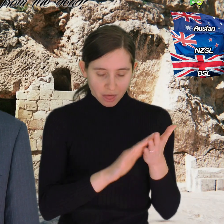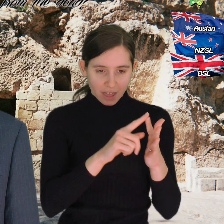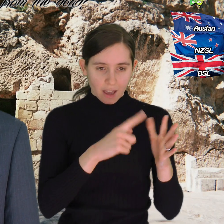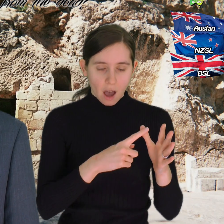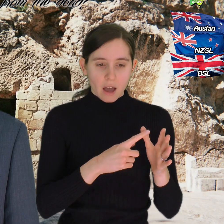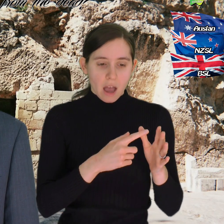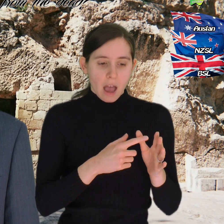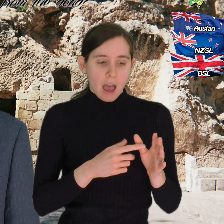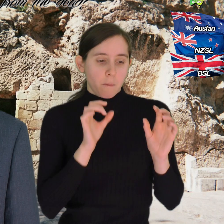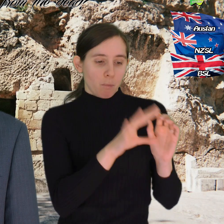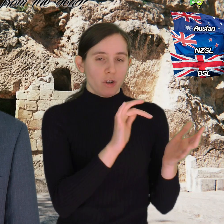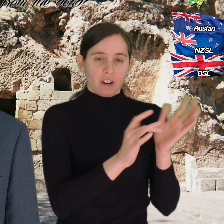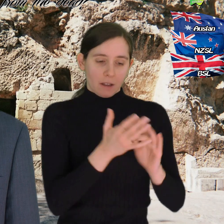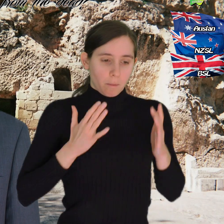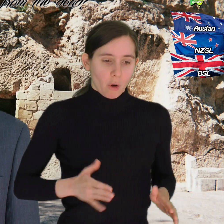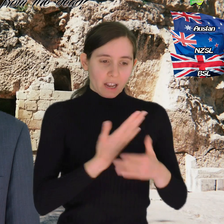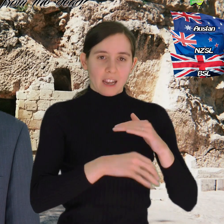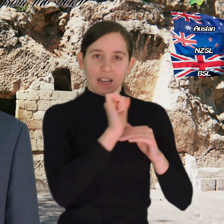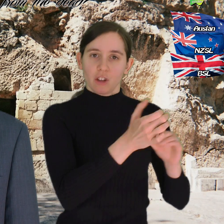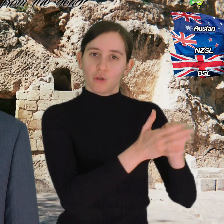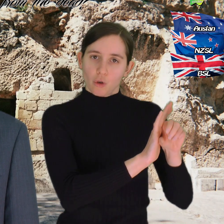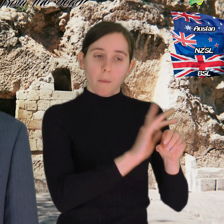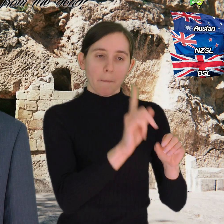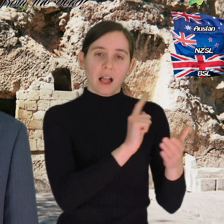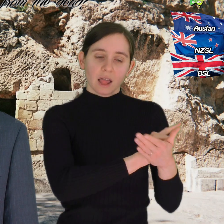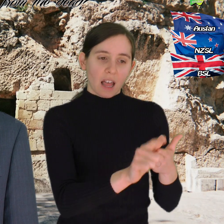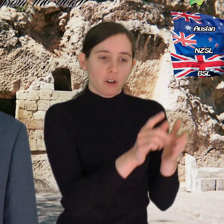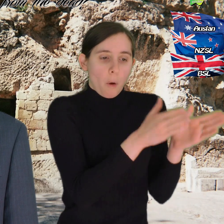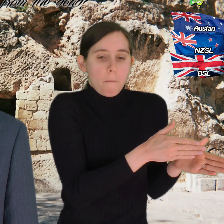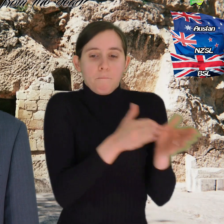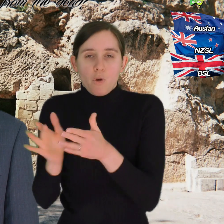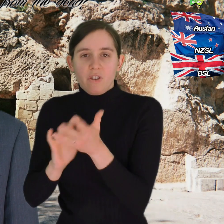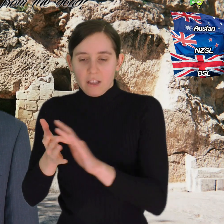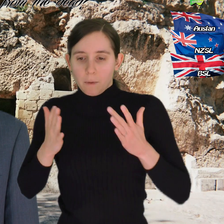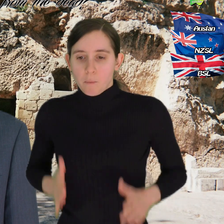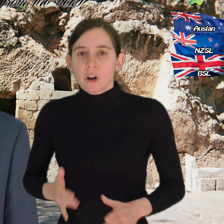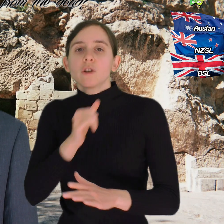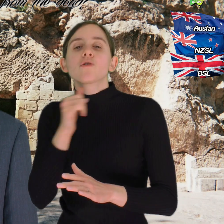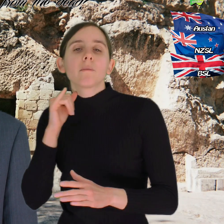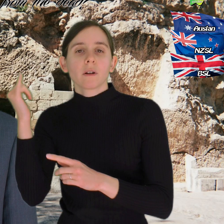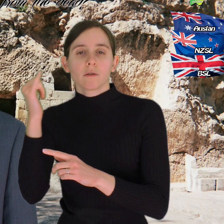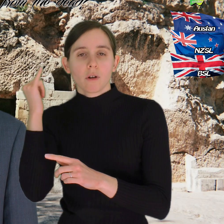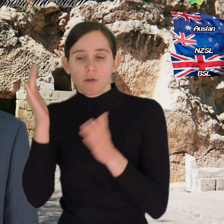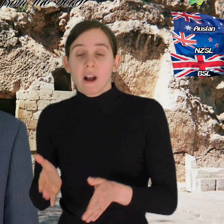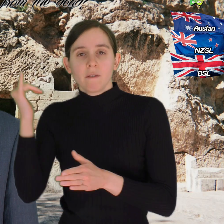tomb, but later moved it to the criminal's graveyard. The disciples were not aware that Jesus'